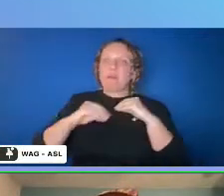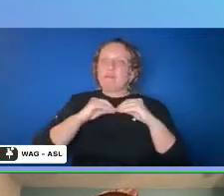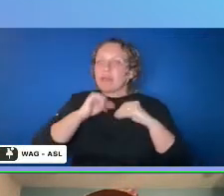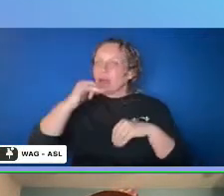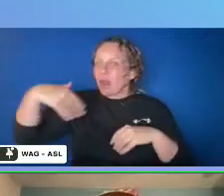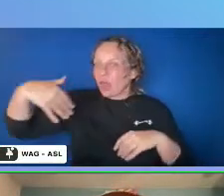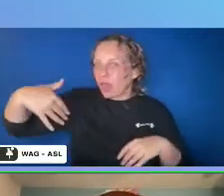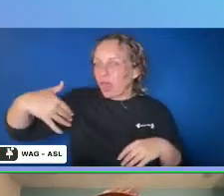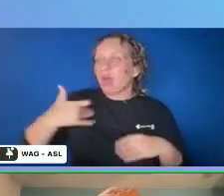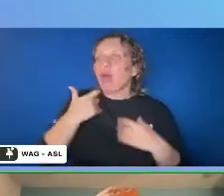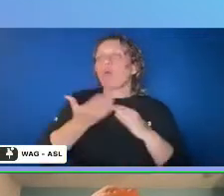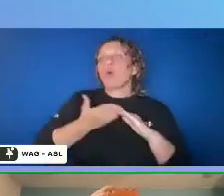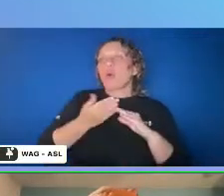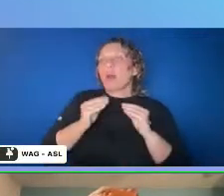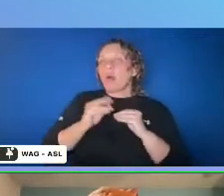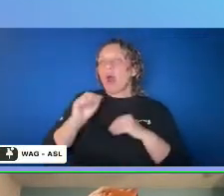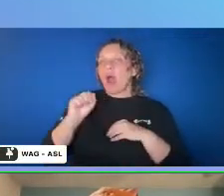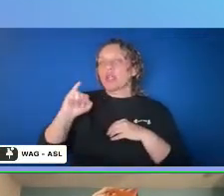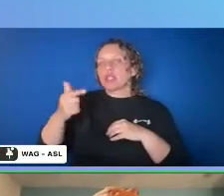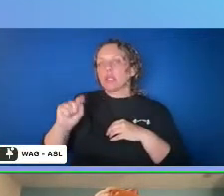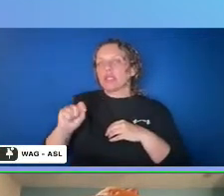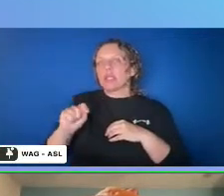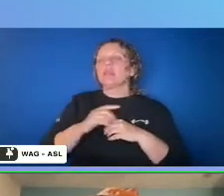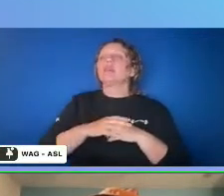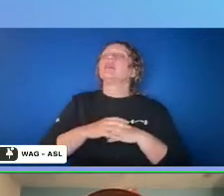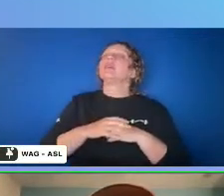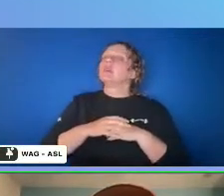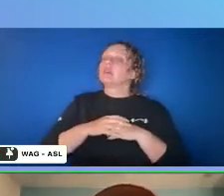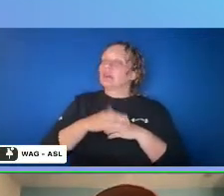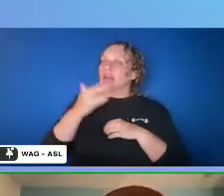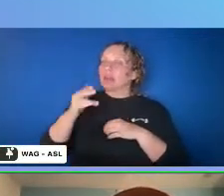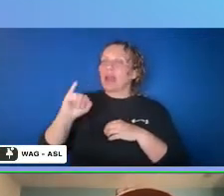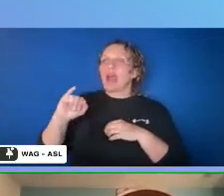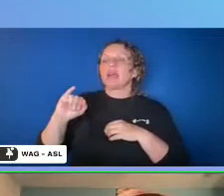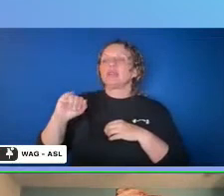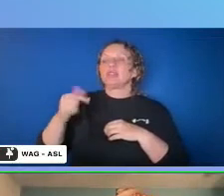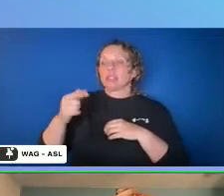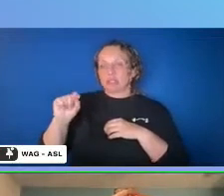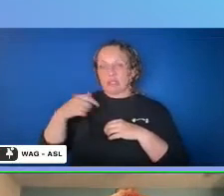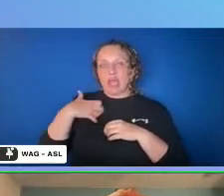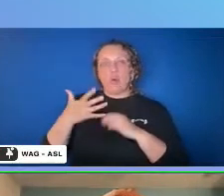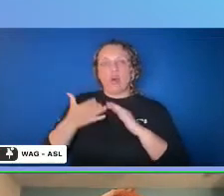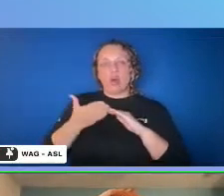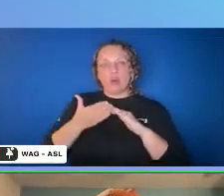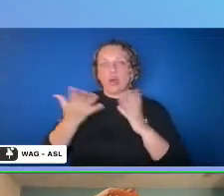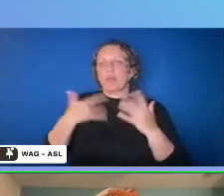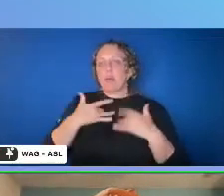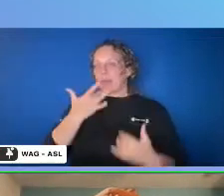I'm gonna run a couple more IGTs. So next IGT I want to run is probably my favorite.